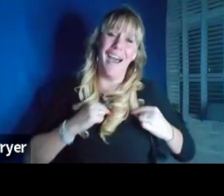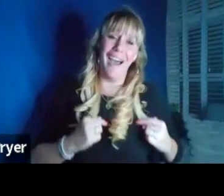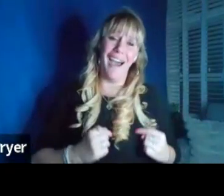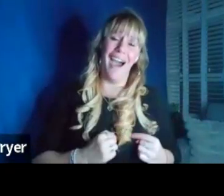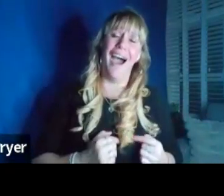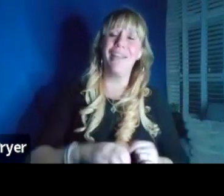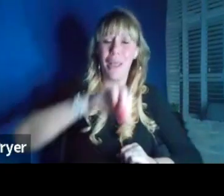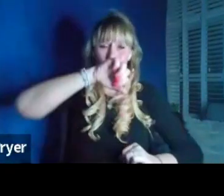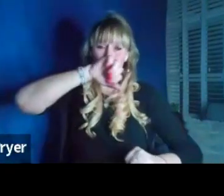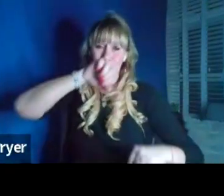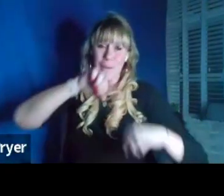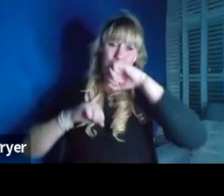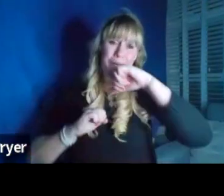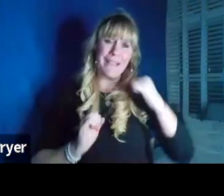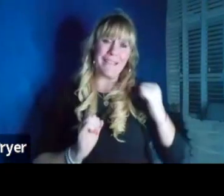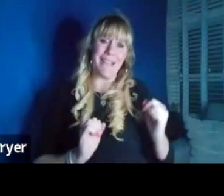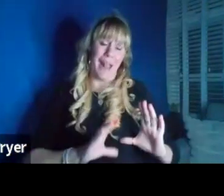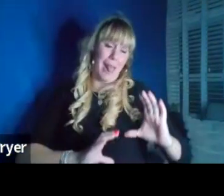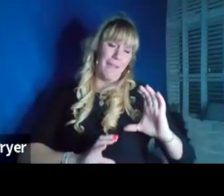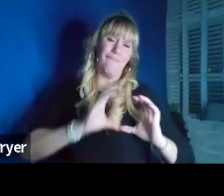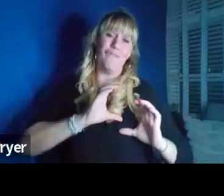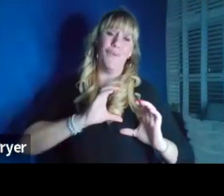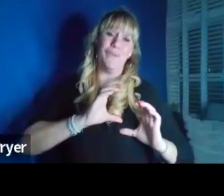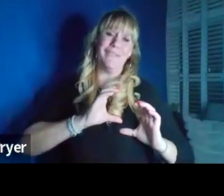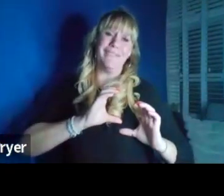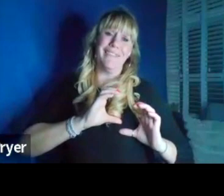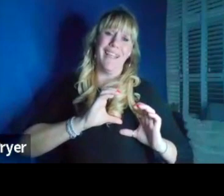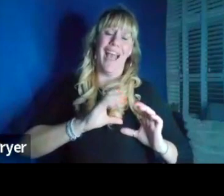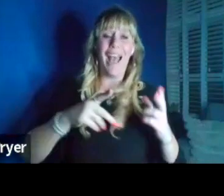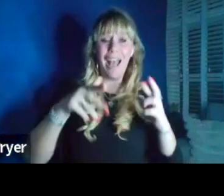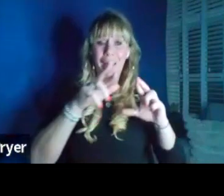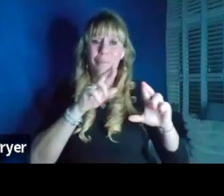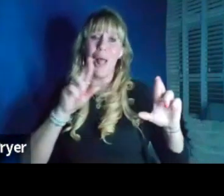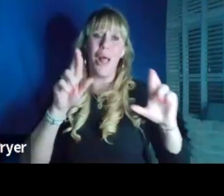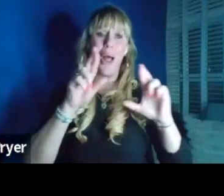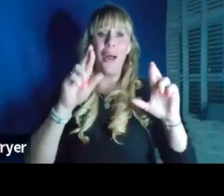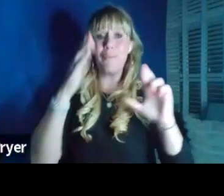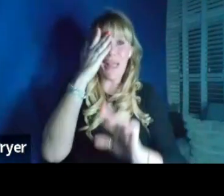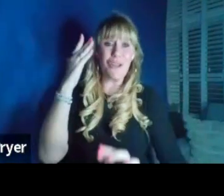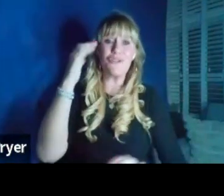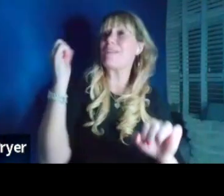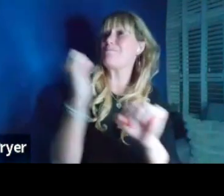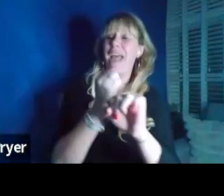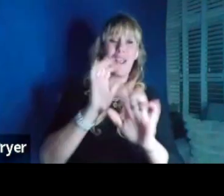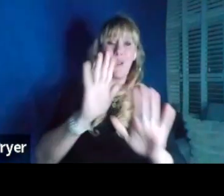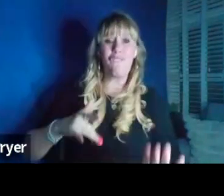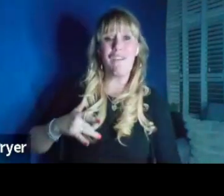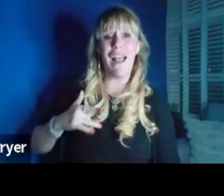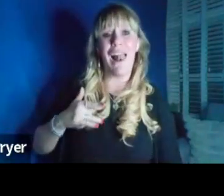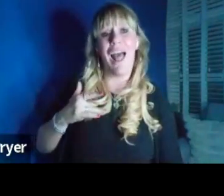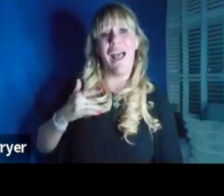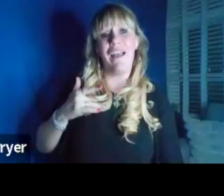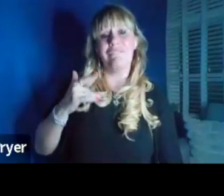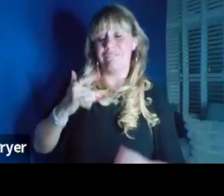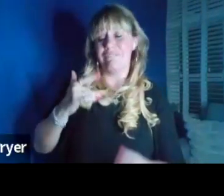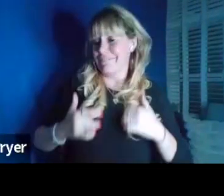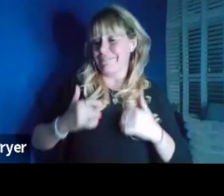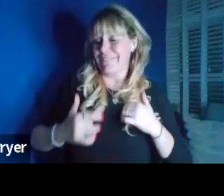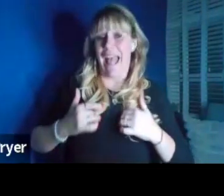I am the passion that fills your art I hold the dreams that make you feel alive